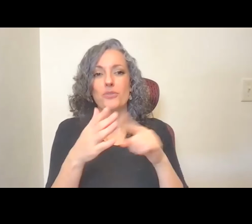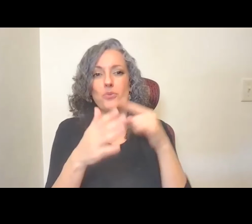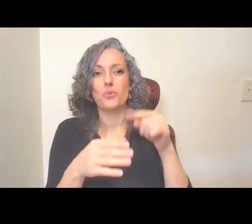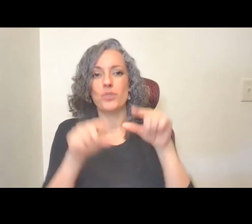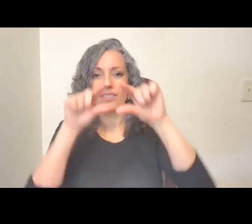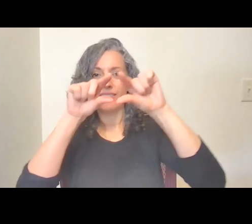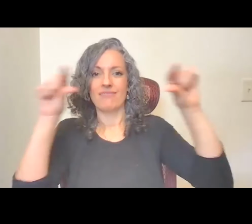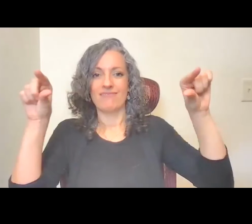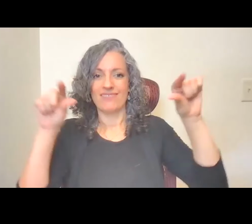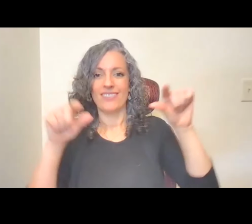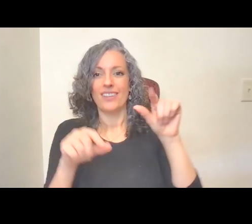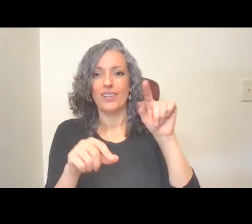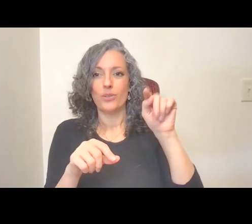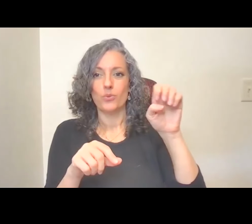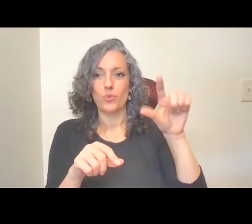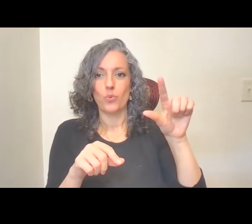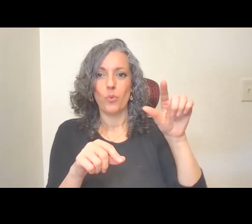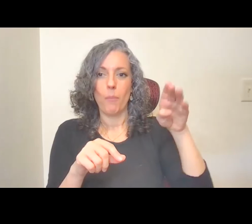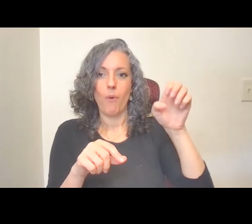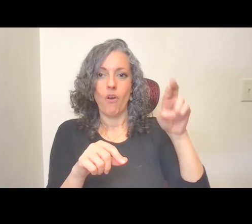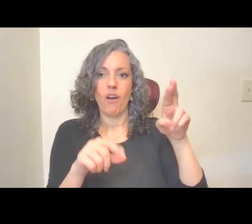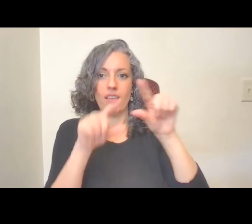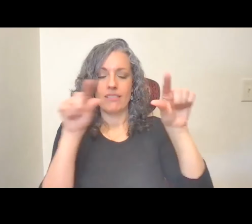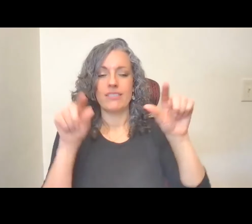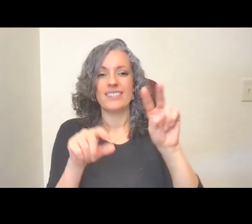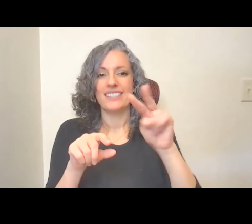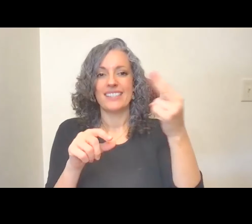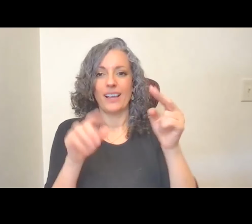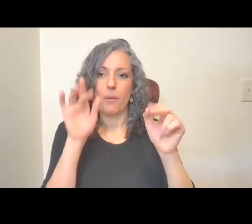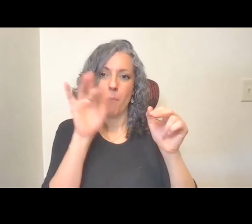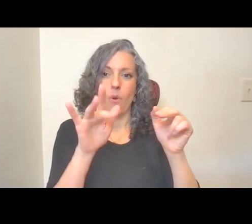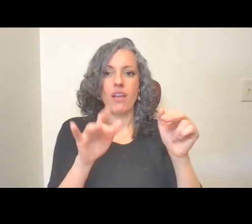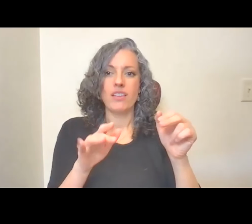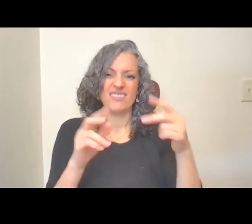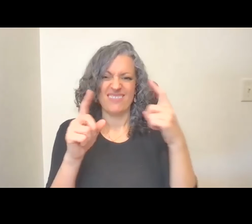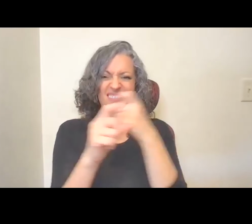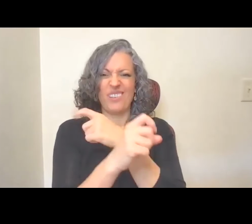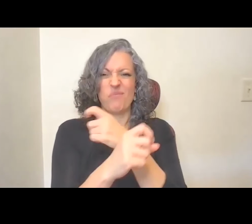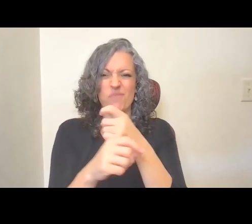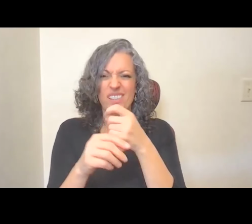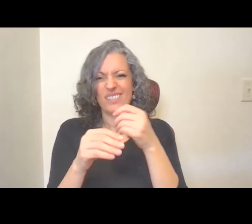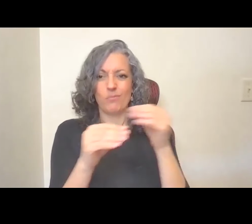need a second press, but a press is not a complex gesture, and then you can archive that. Or you can